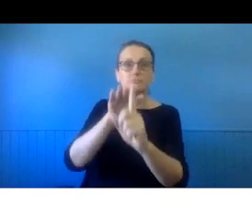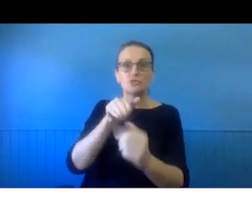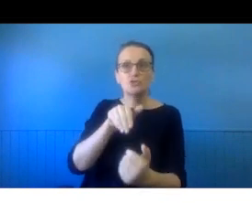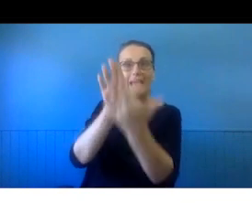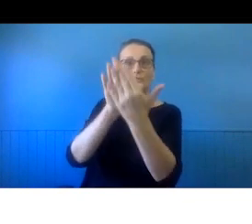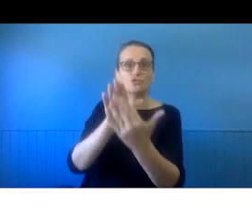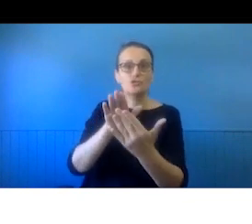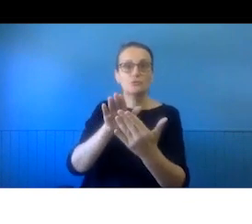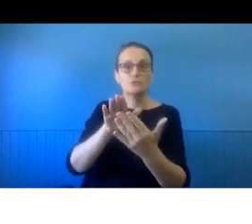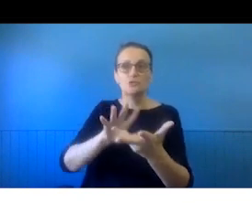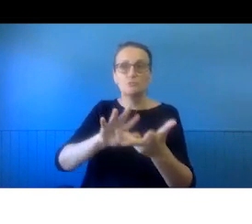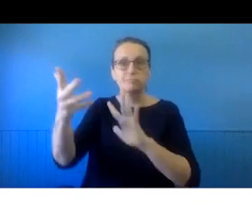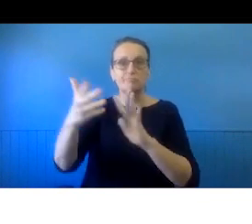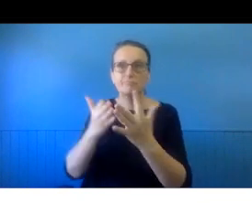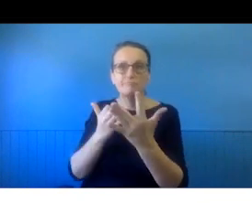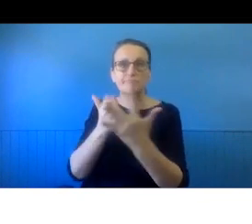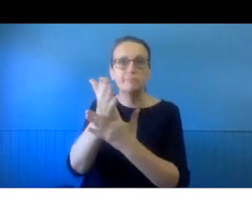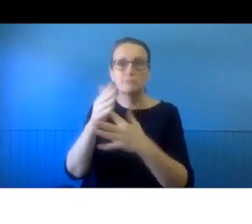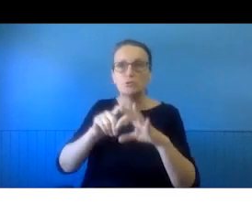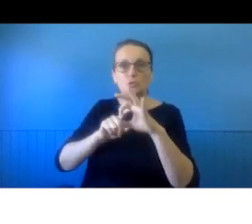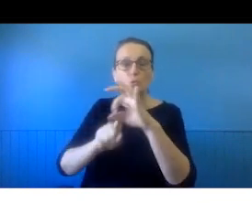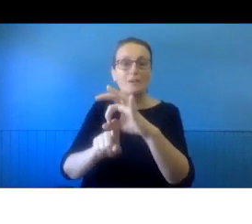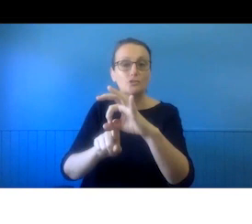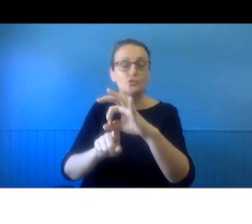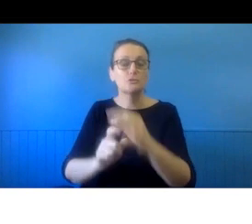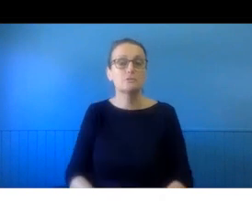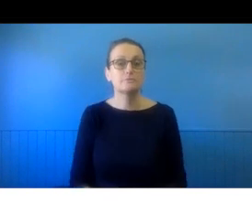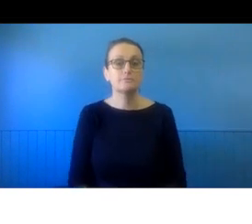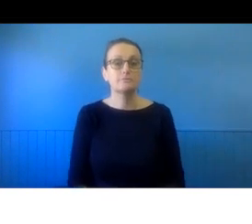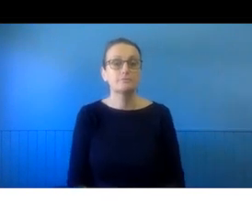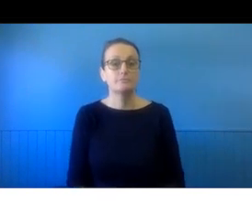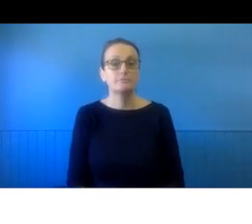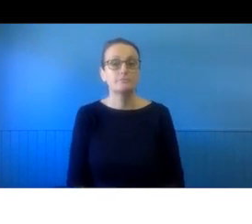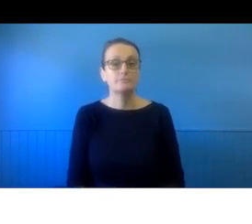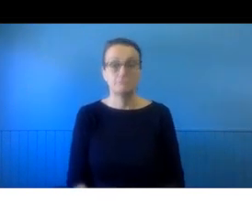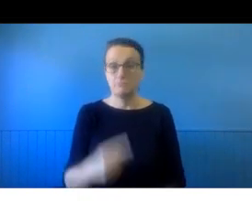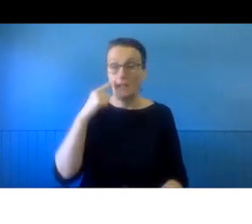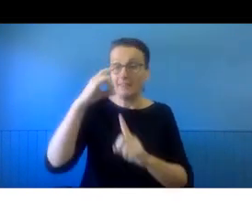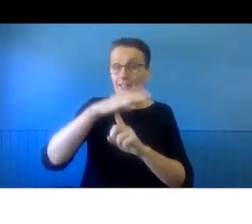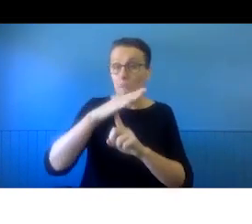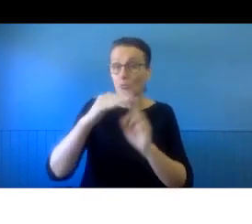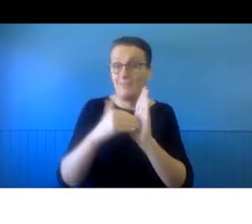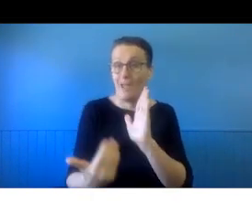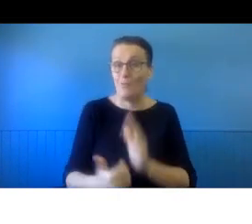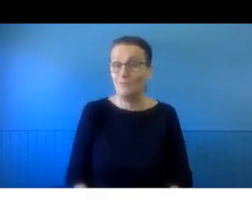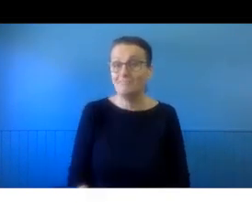and to reflect back to us. I think that's particularly relevant right